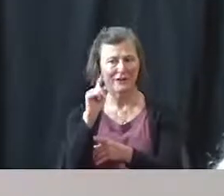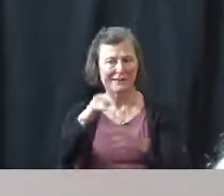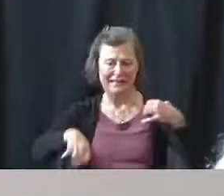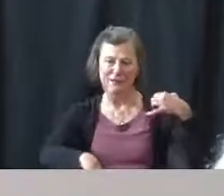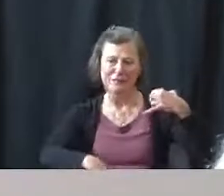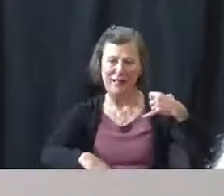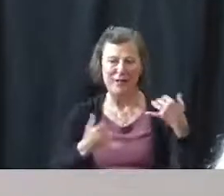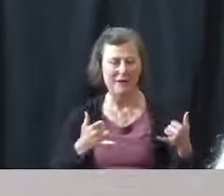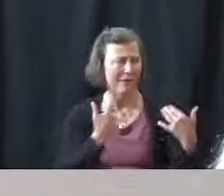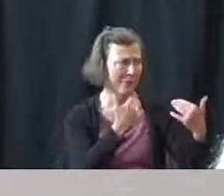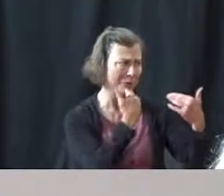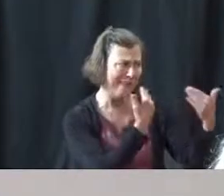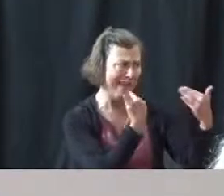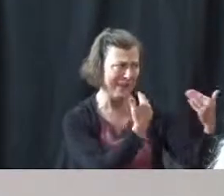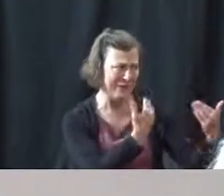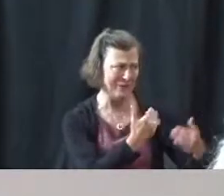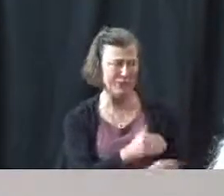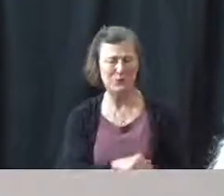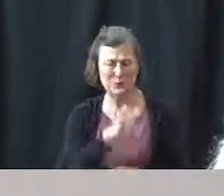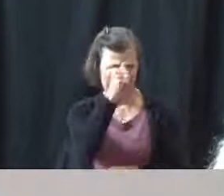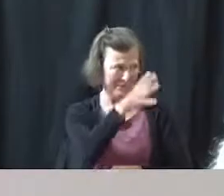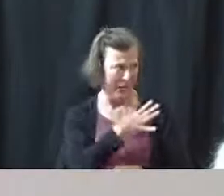So, thank you gentlemen.